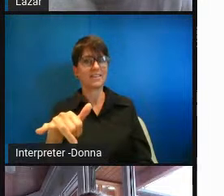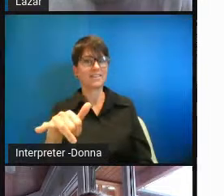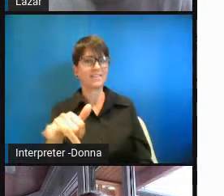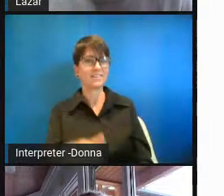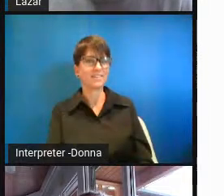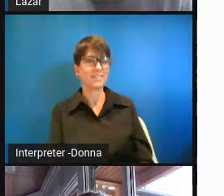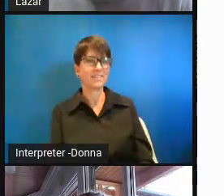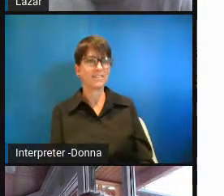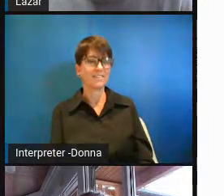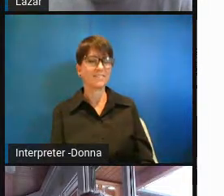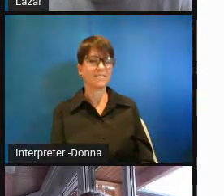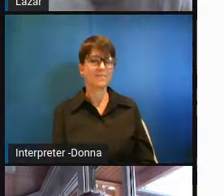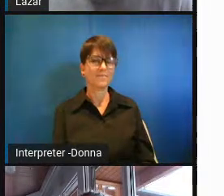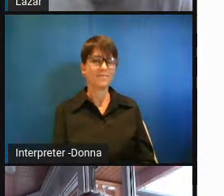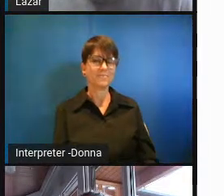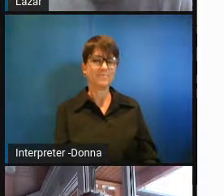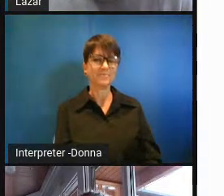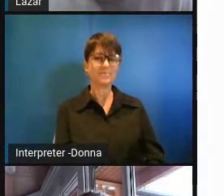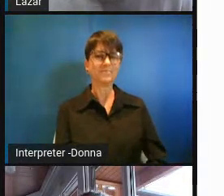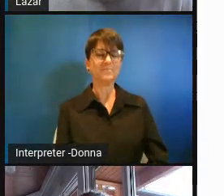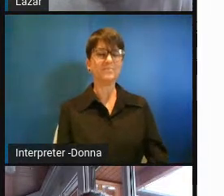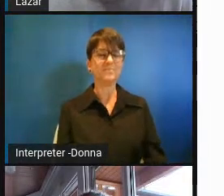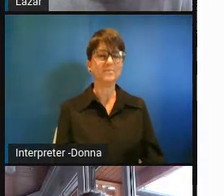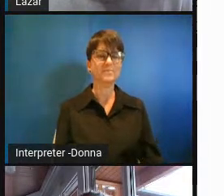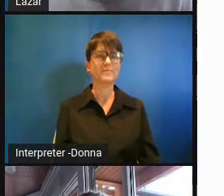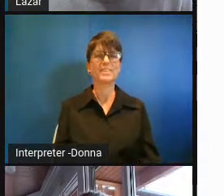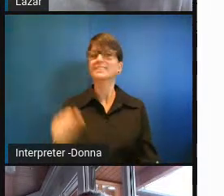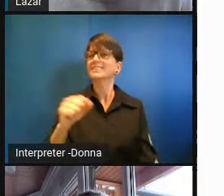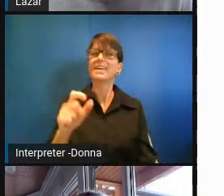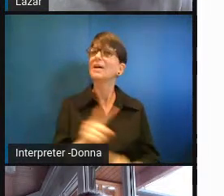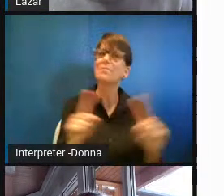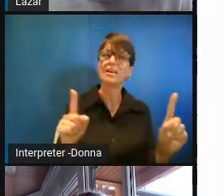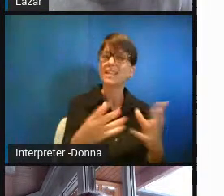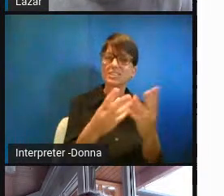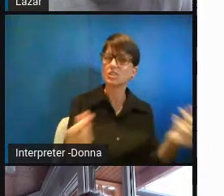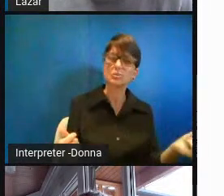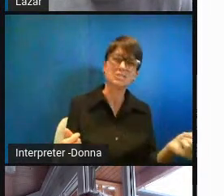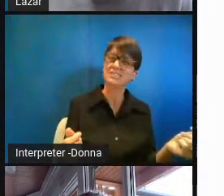Picca Neri: That is it. You are on it. Yes!